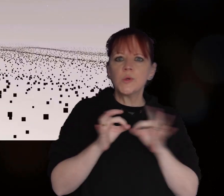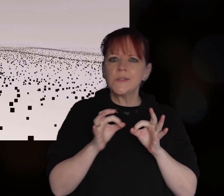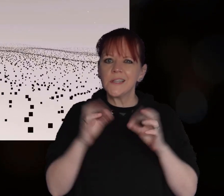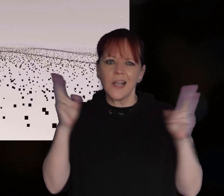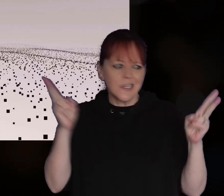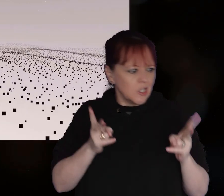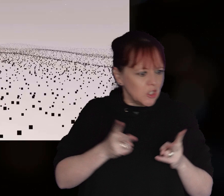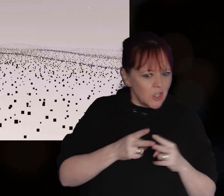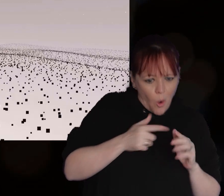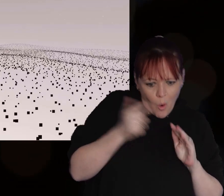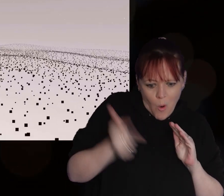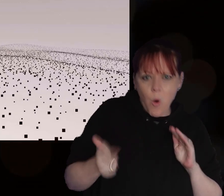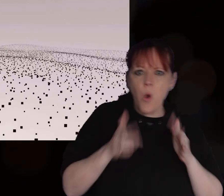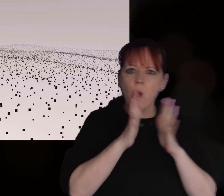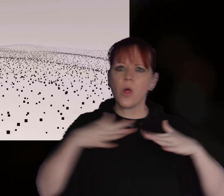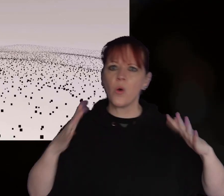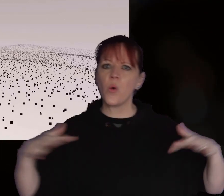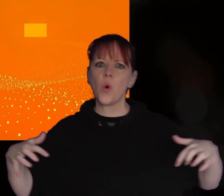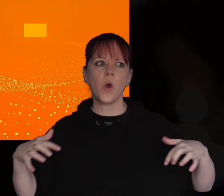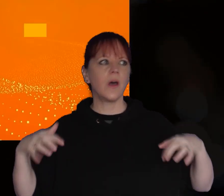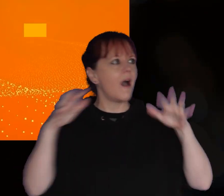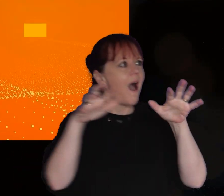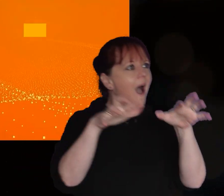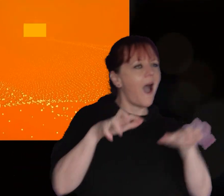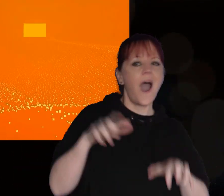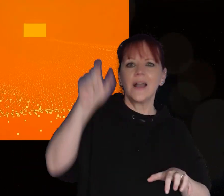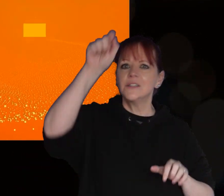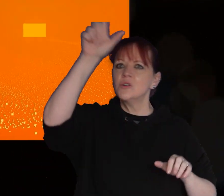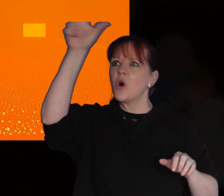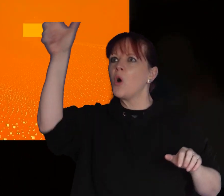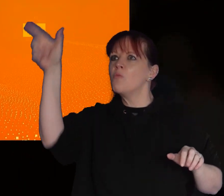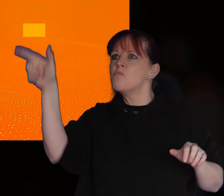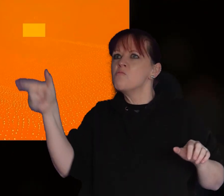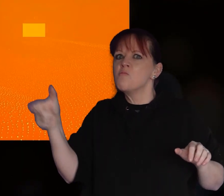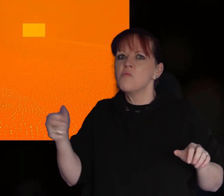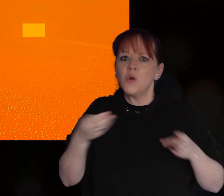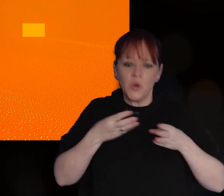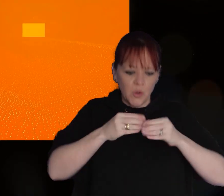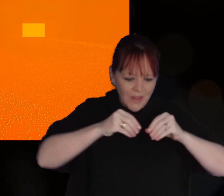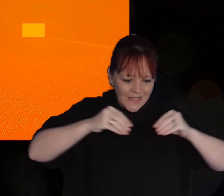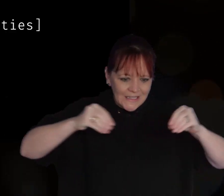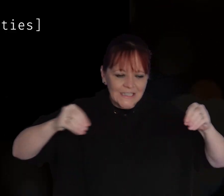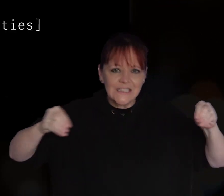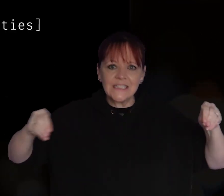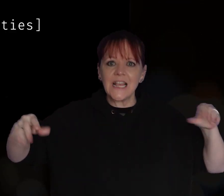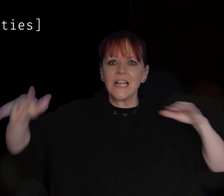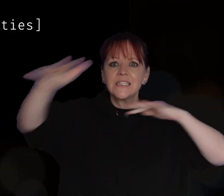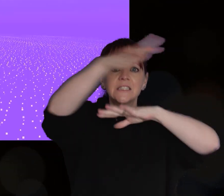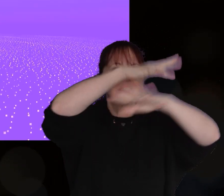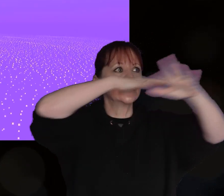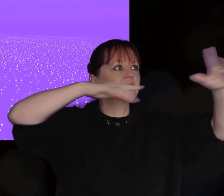Barren, frozen expanses of its ice moon, a crater filling with sand on the desert planet. Synthesize new abilities.